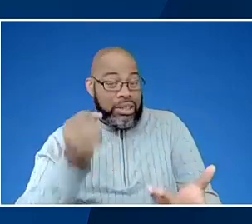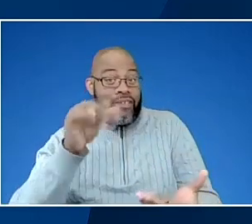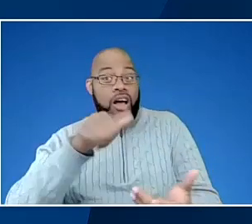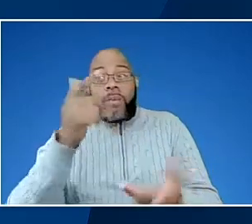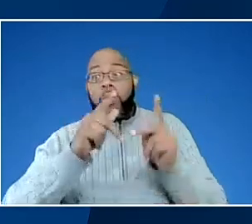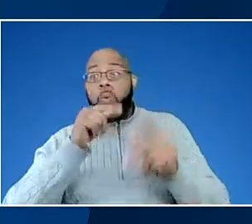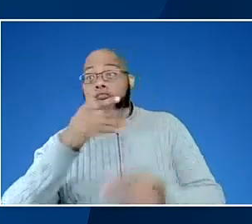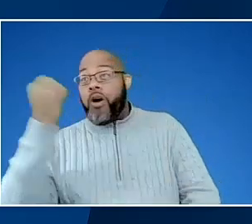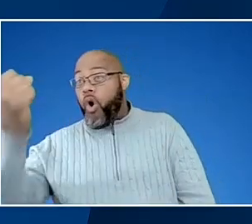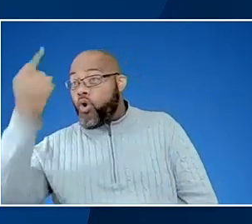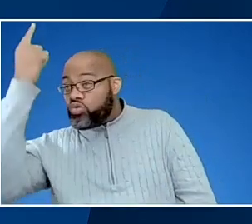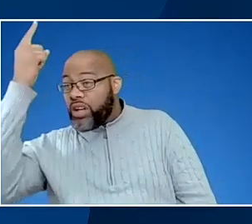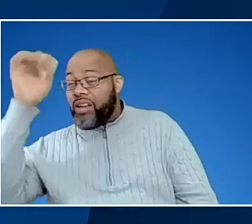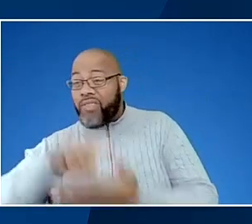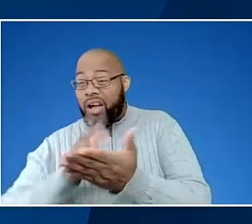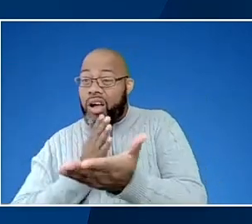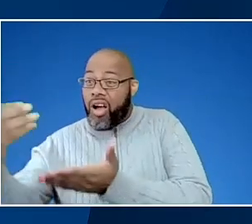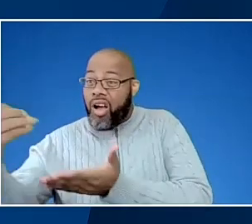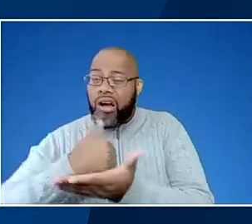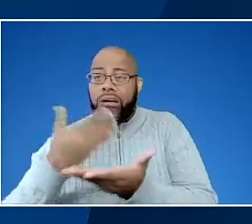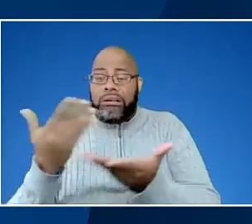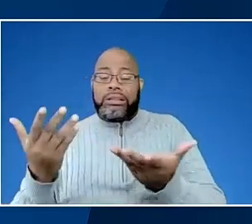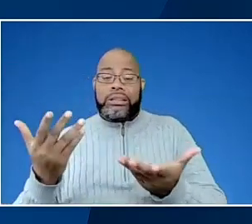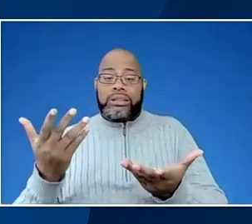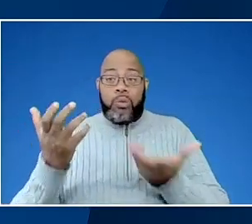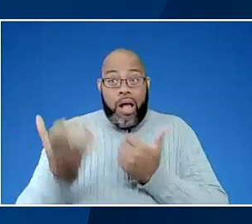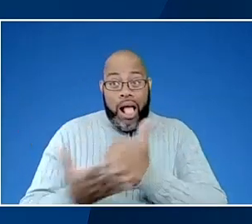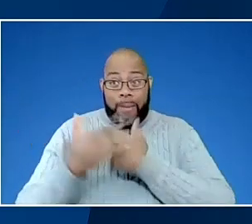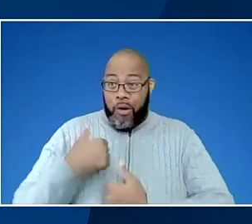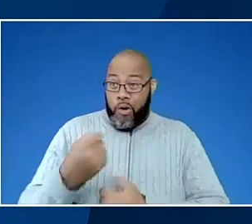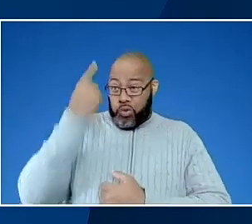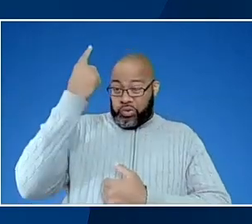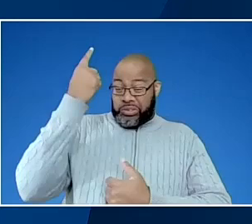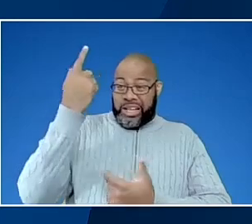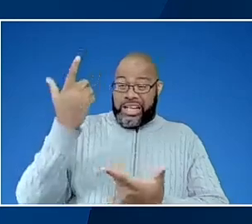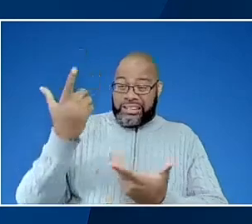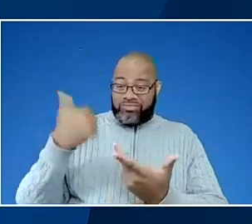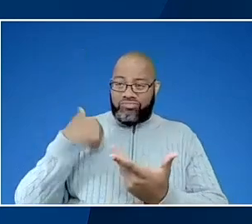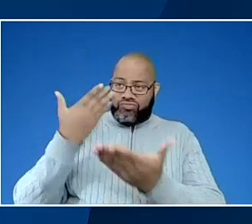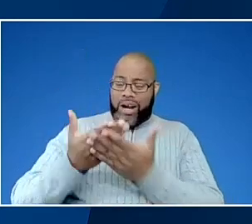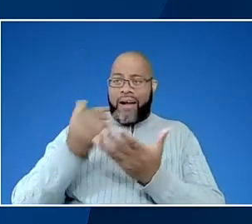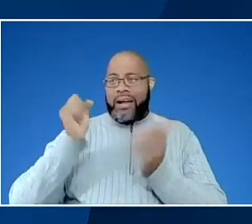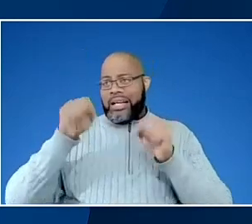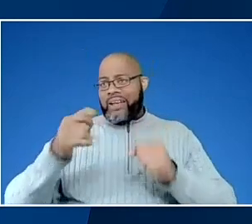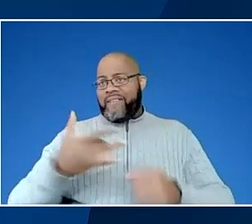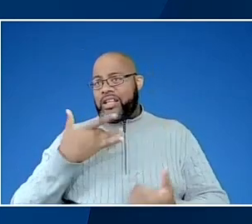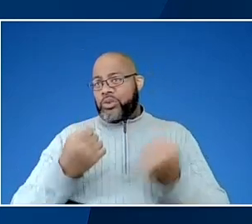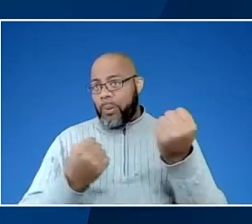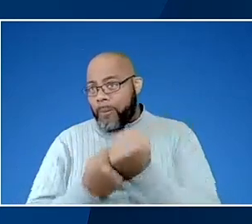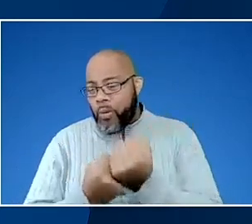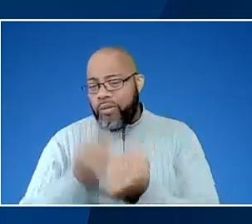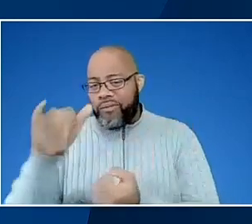some of those issues and want to help me understand them and come to a place of being supportive of that as a proposal.